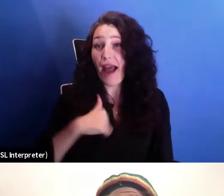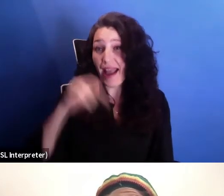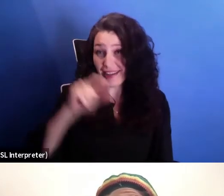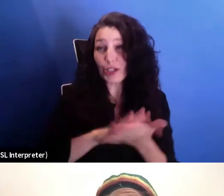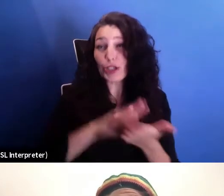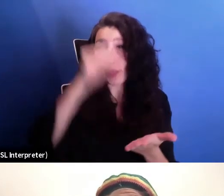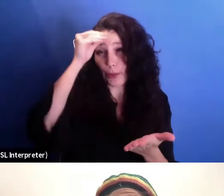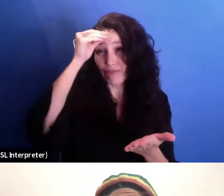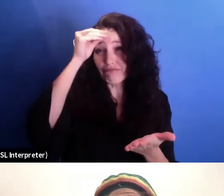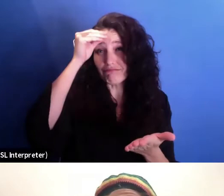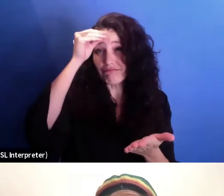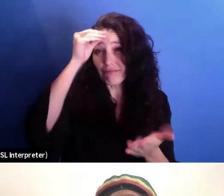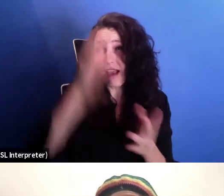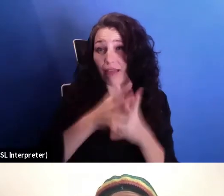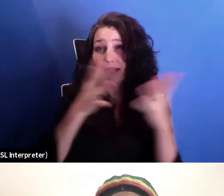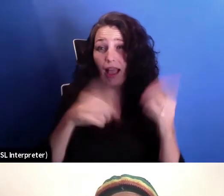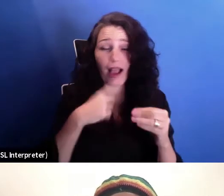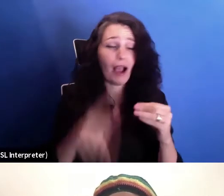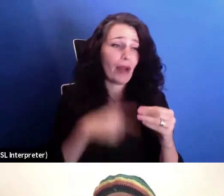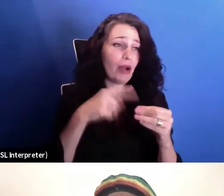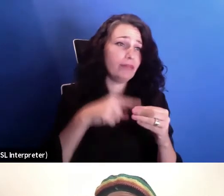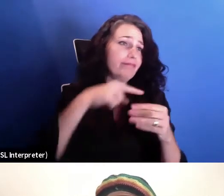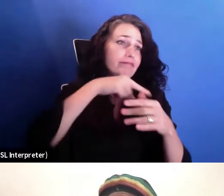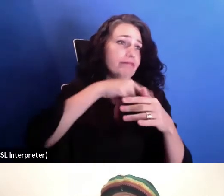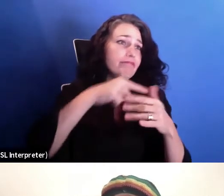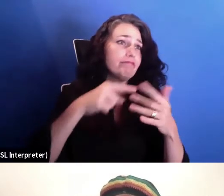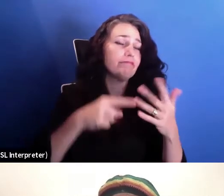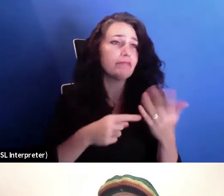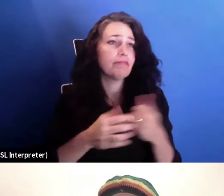about really just kind of how the sausage is made.